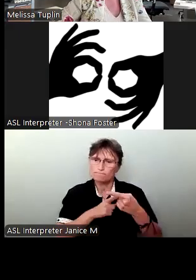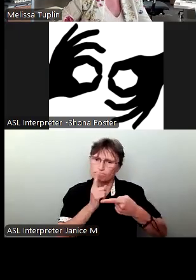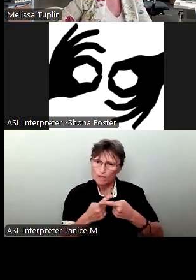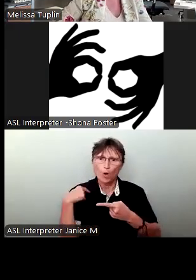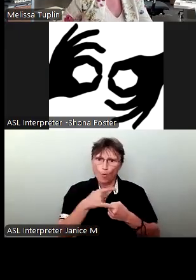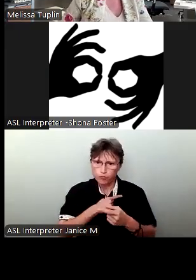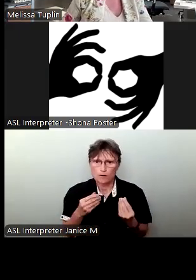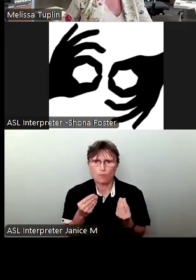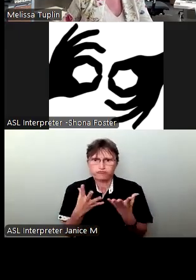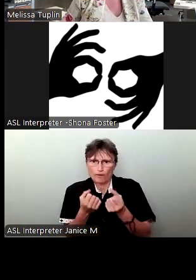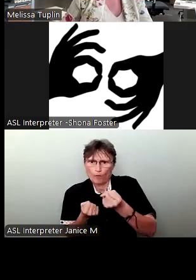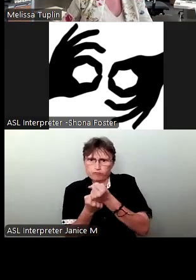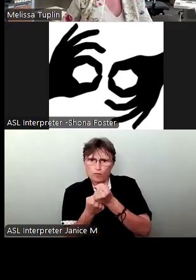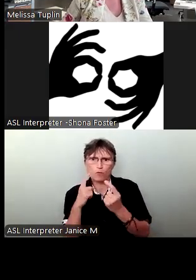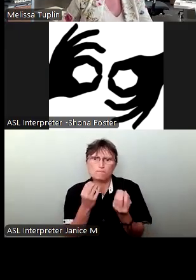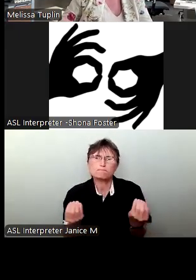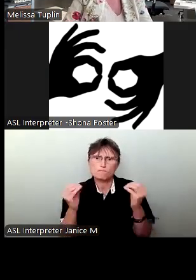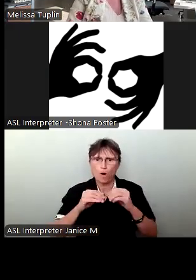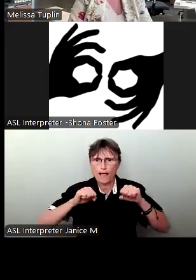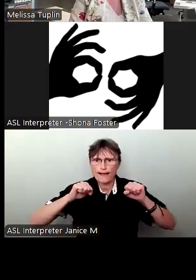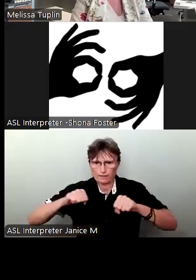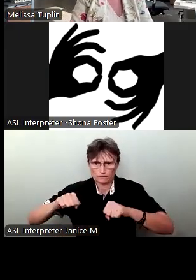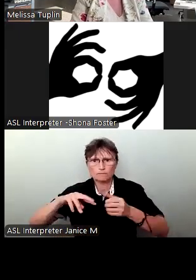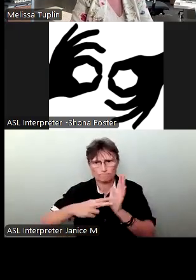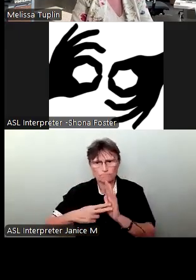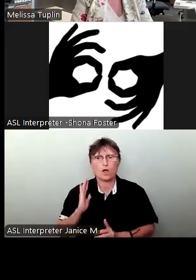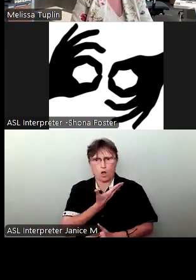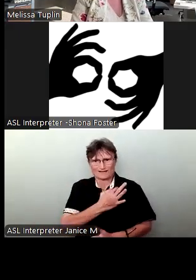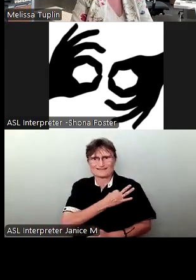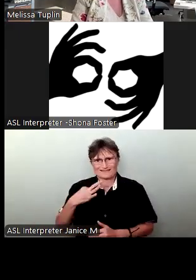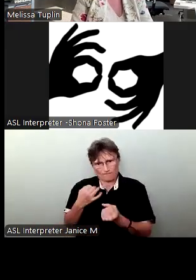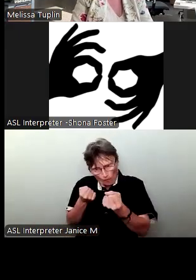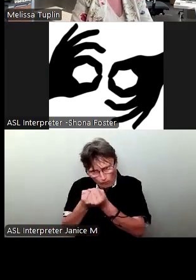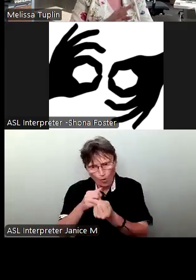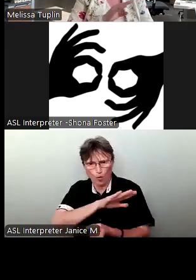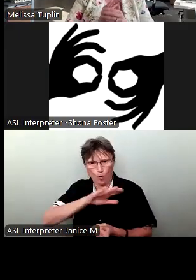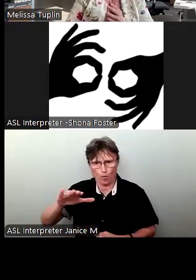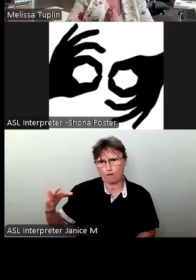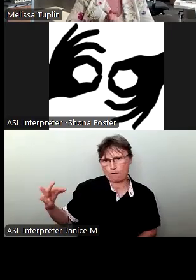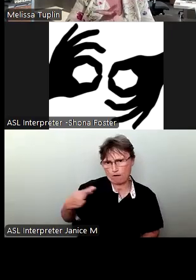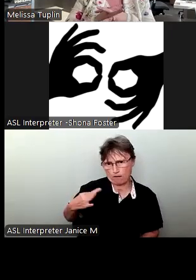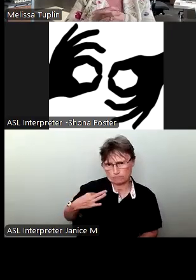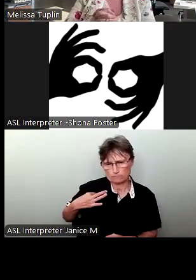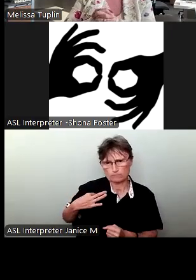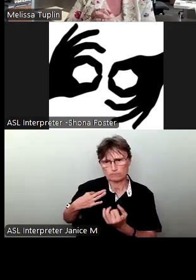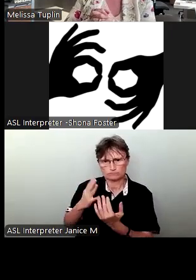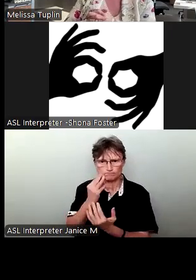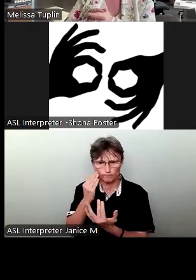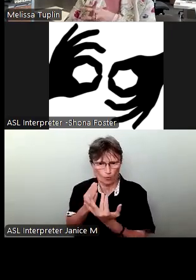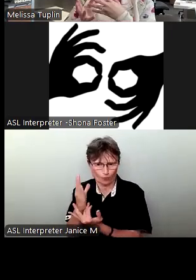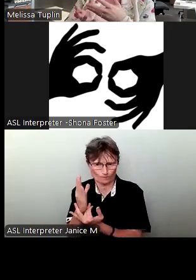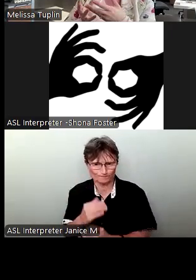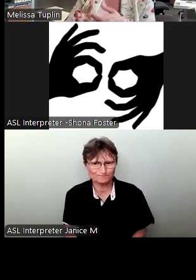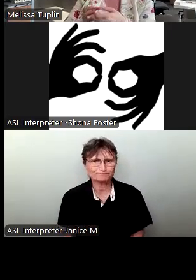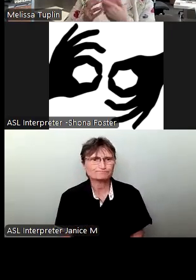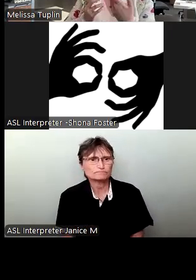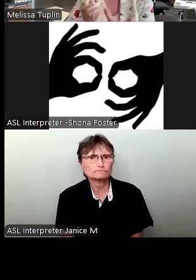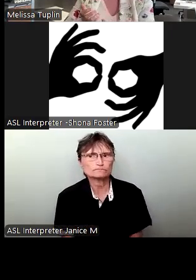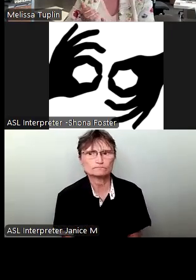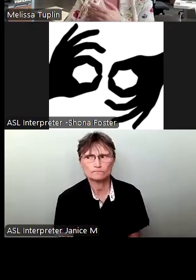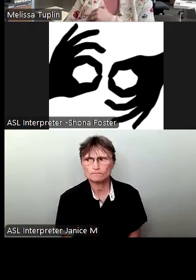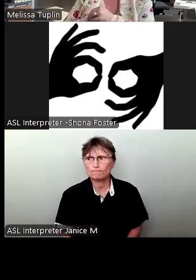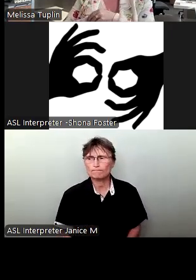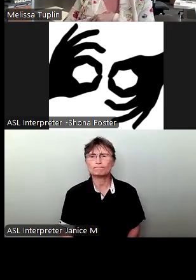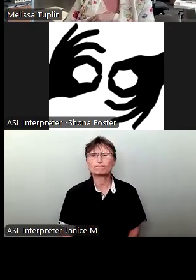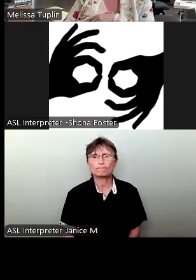own staff to provide applicant support. The most significant change we have made